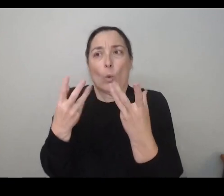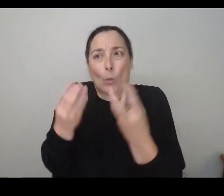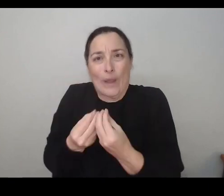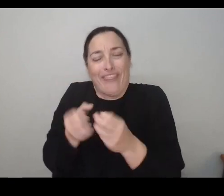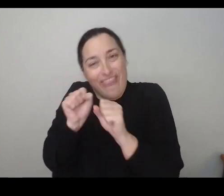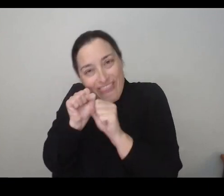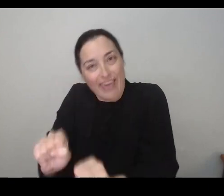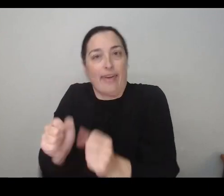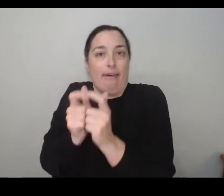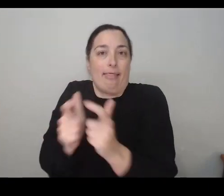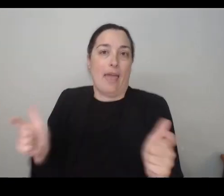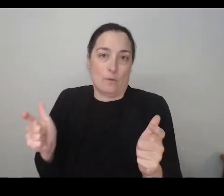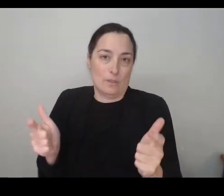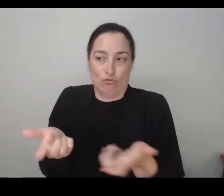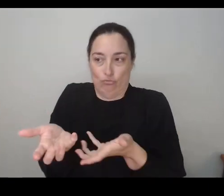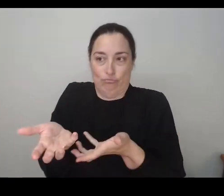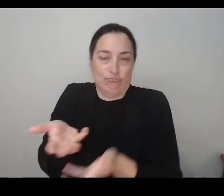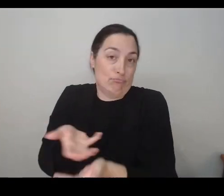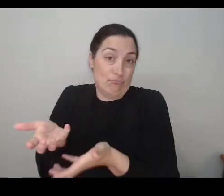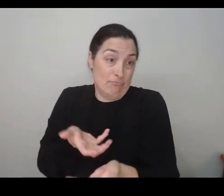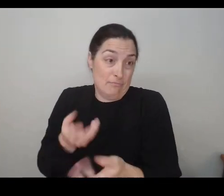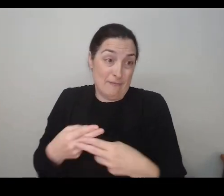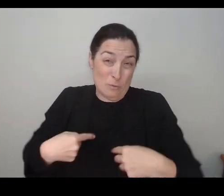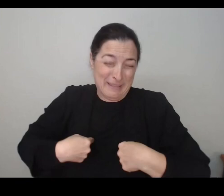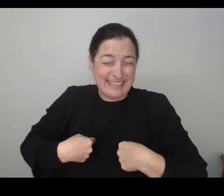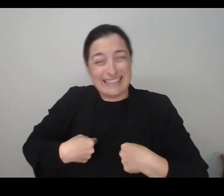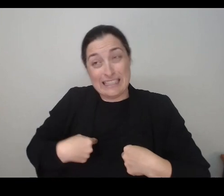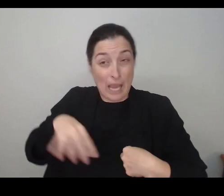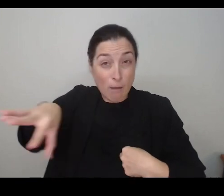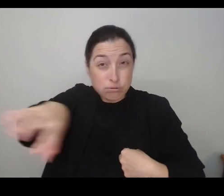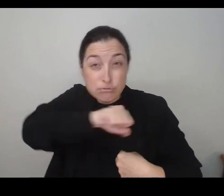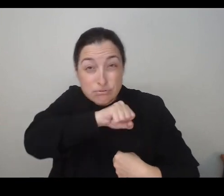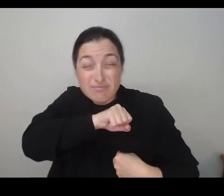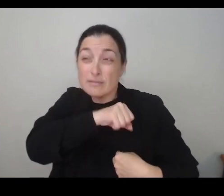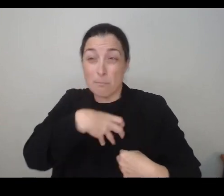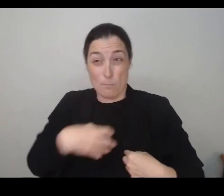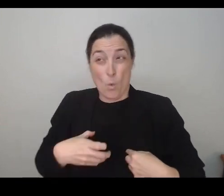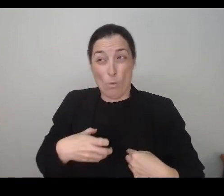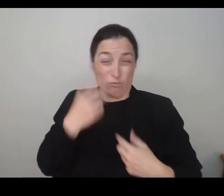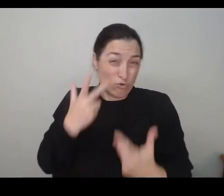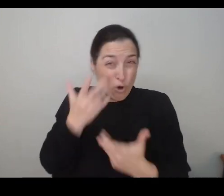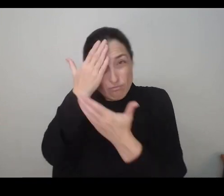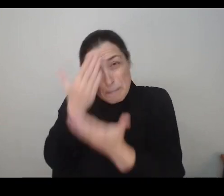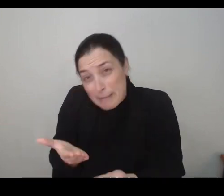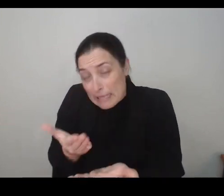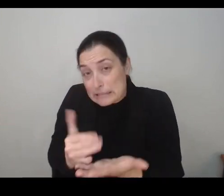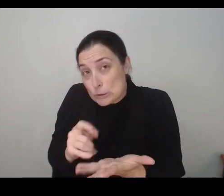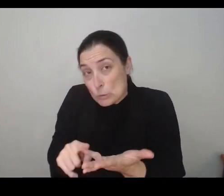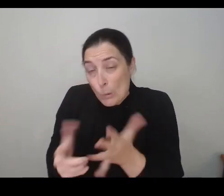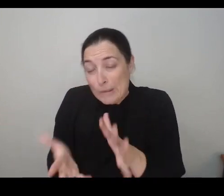And for me, it's not an appropriation, it's kind of respect. So I know it's very polemic question